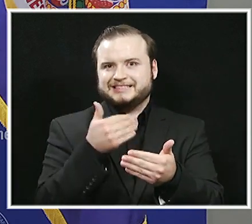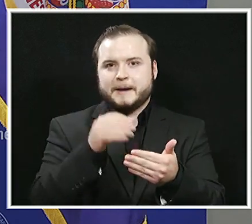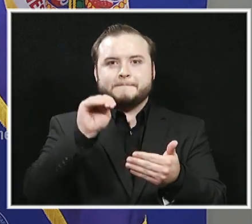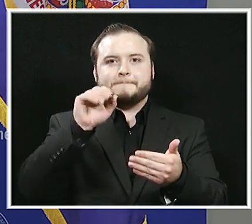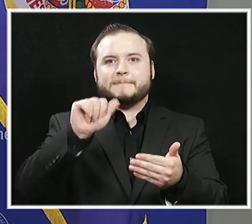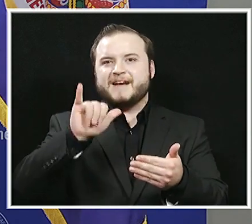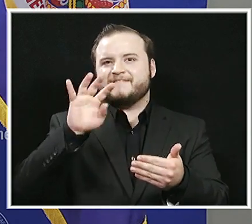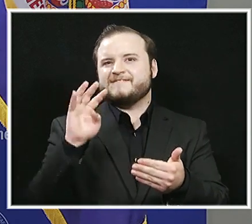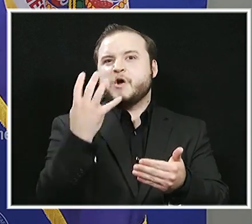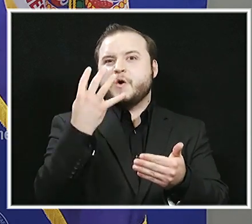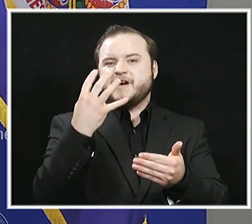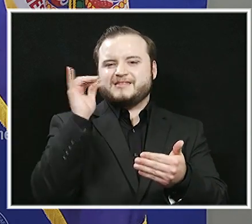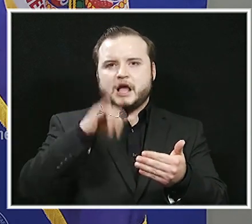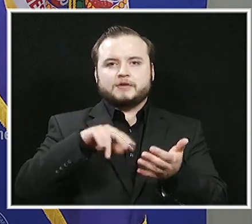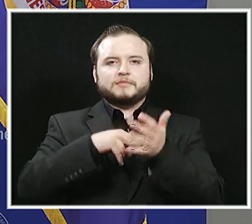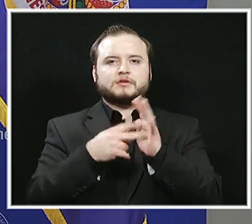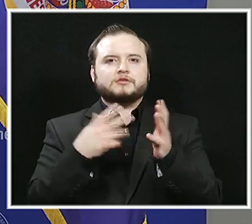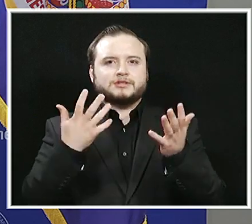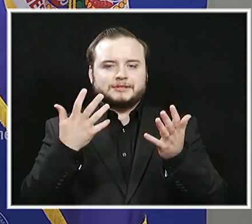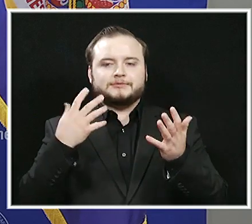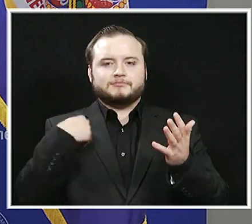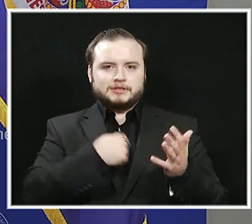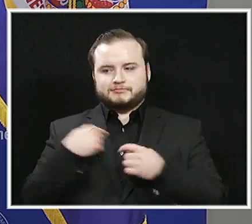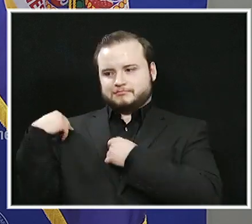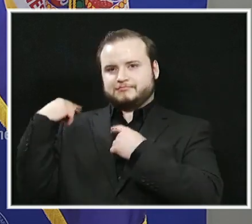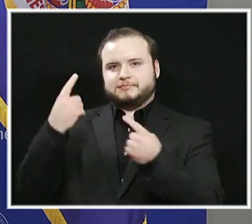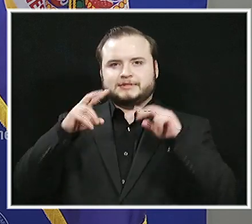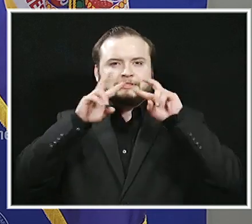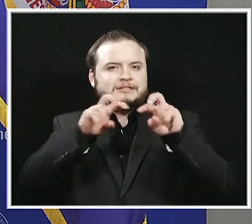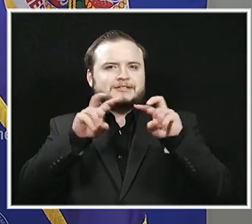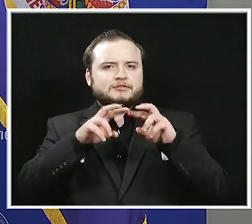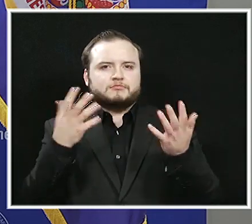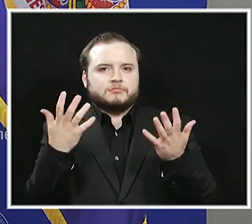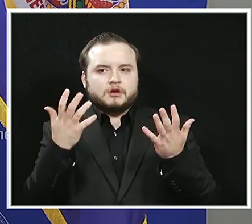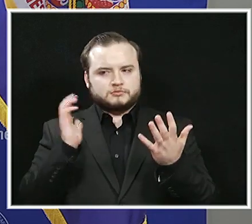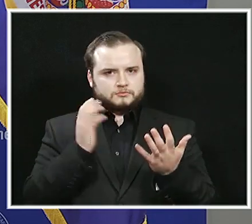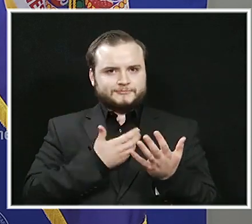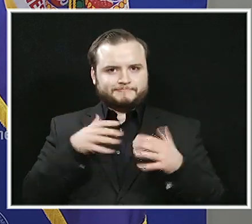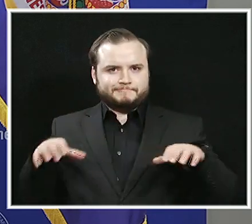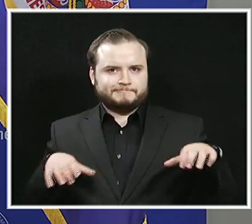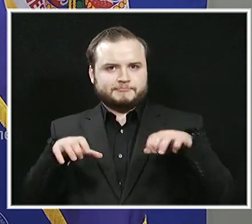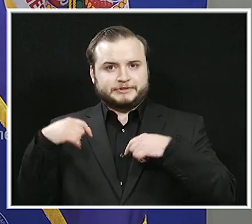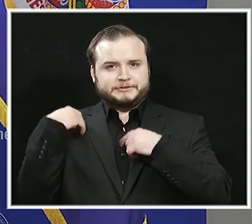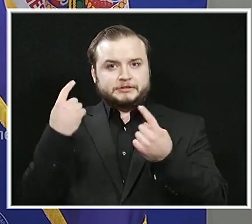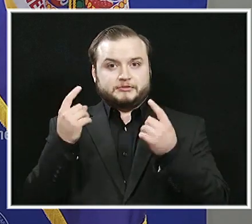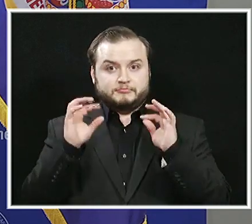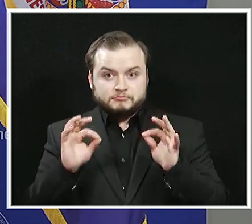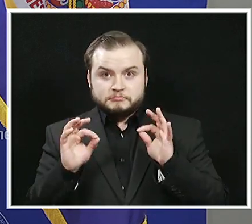you've been doing, I want to take a little time again, we know we're coming up on May 4th. I think it's time to assess